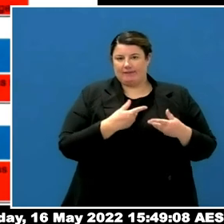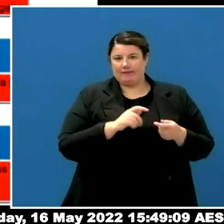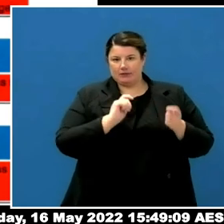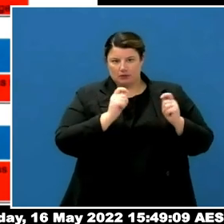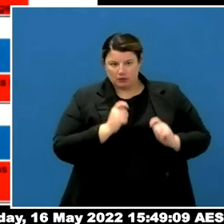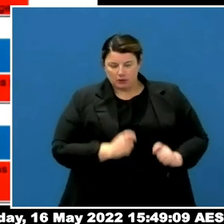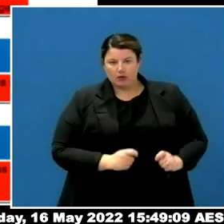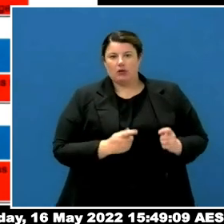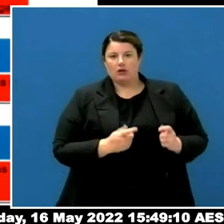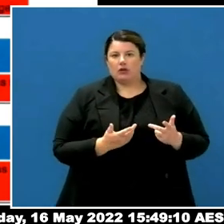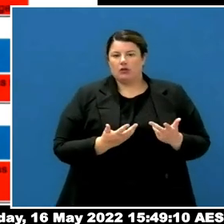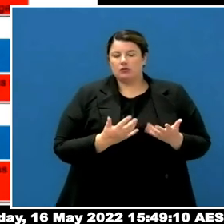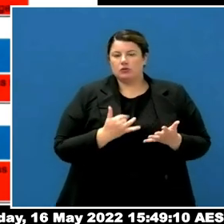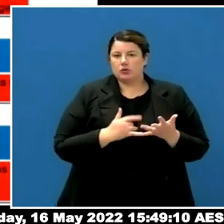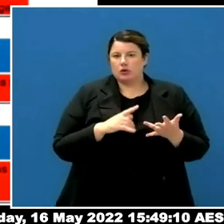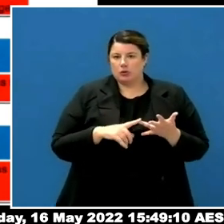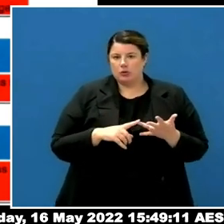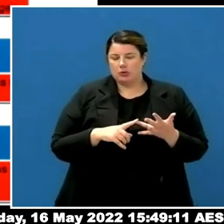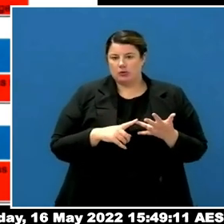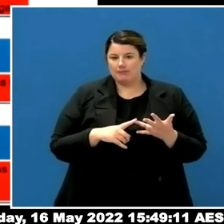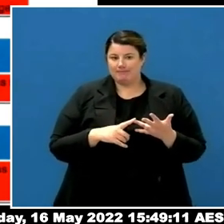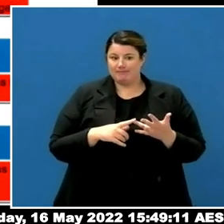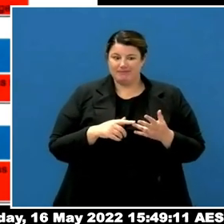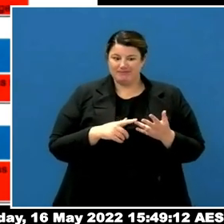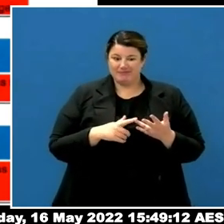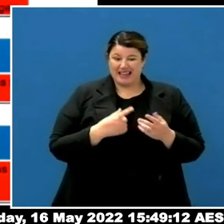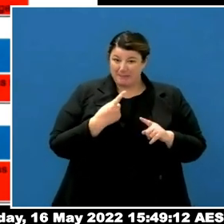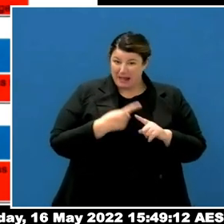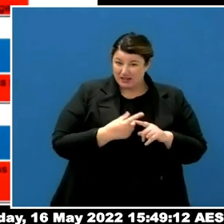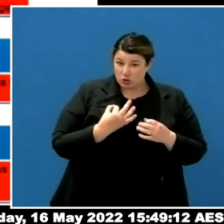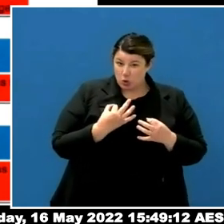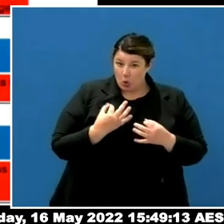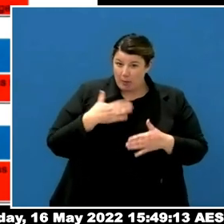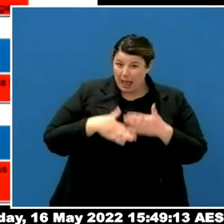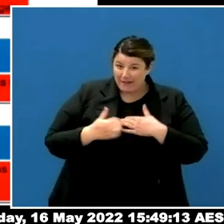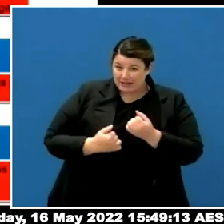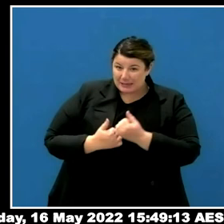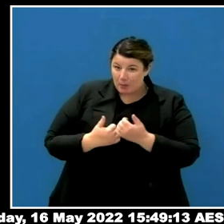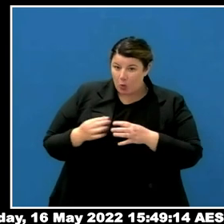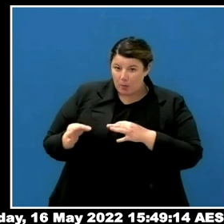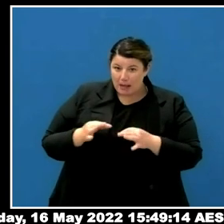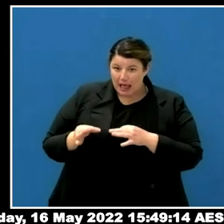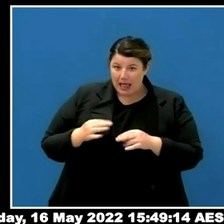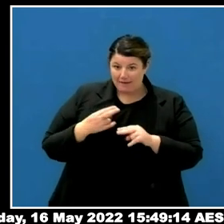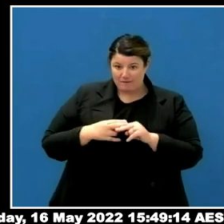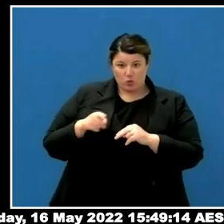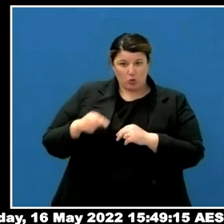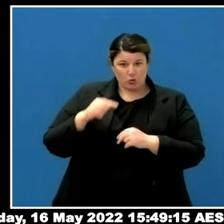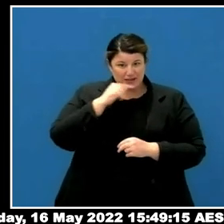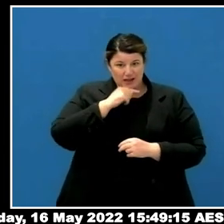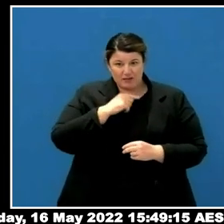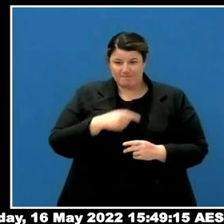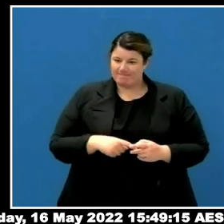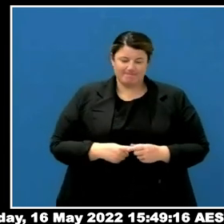was no behaviour support plan that you're aware of - No. MR FOGARTY: - for Toby - No. MR FOGARTY: - in place.